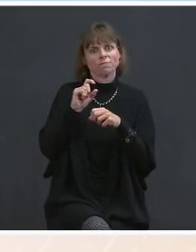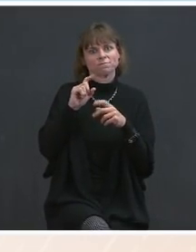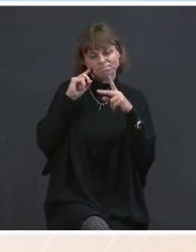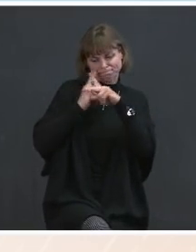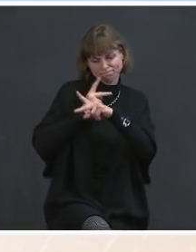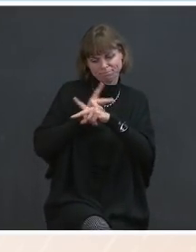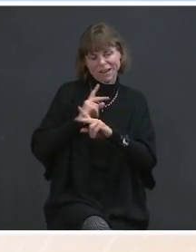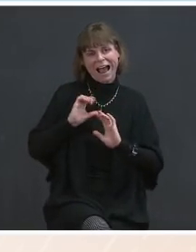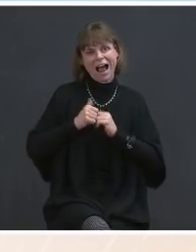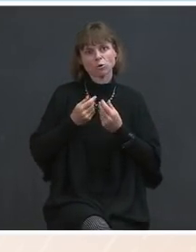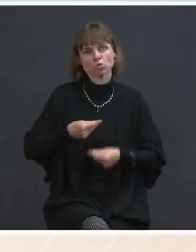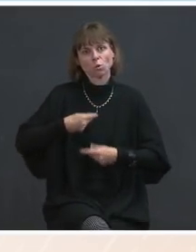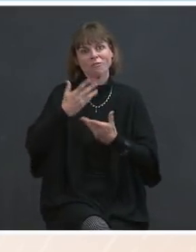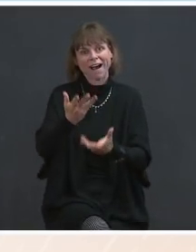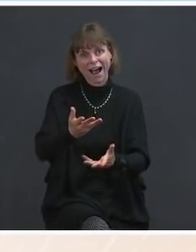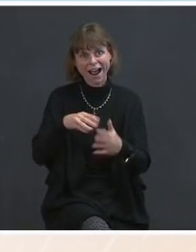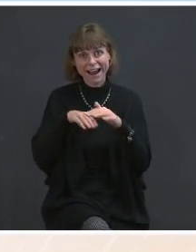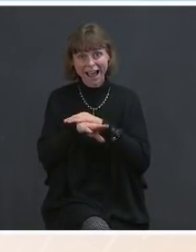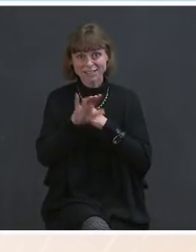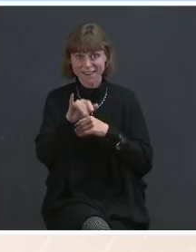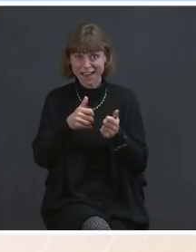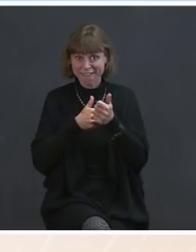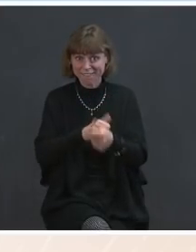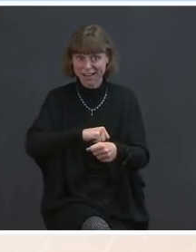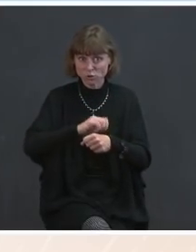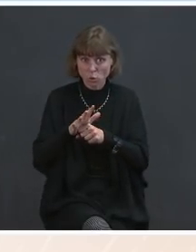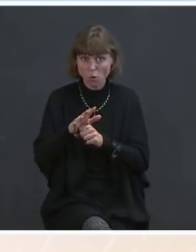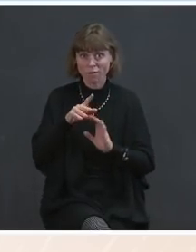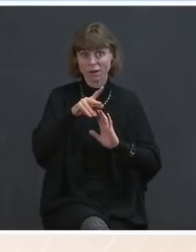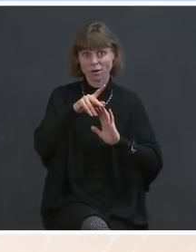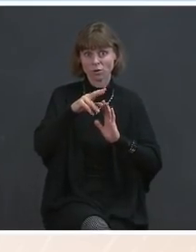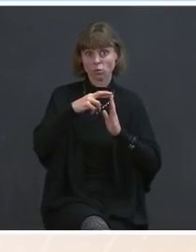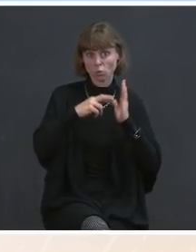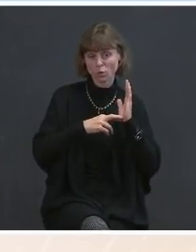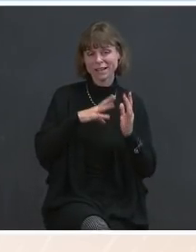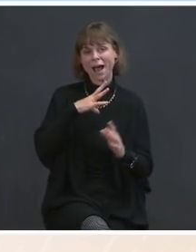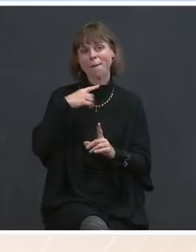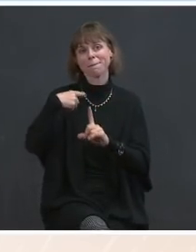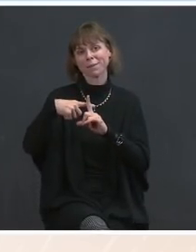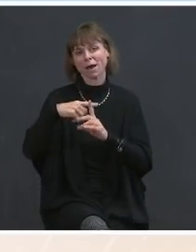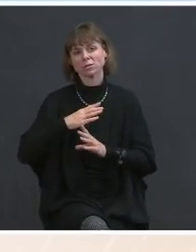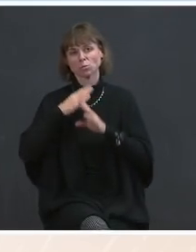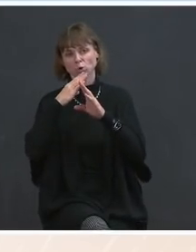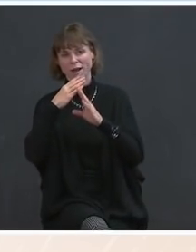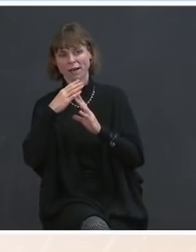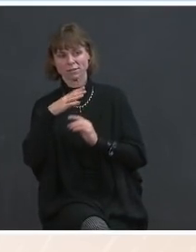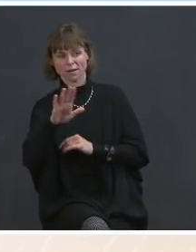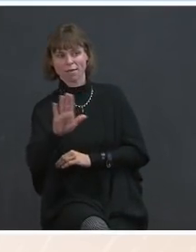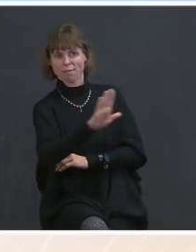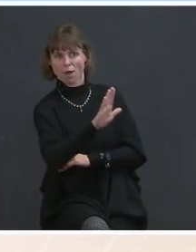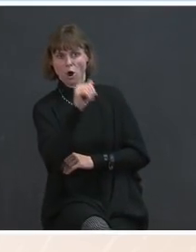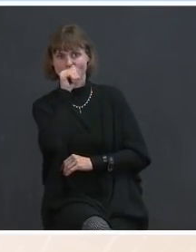in a way that is -- abides by COVID protocols and also protects the privacy of people who are being -- who are staying in those facilities.